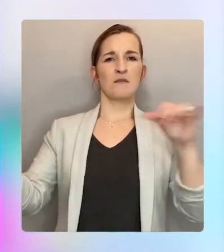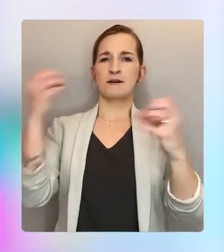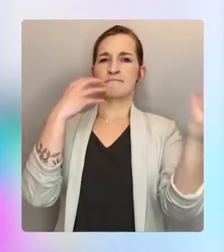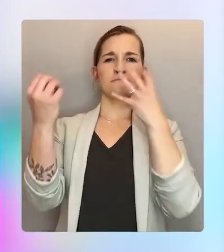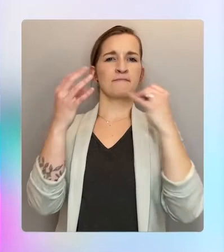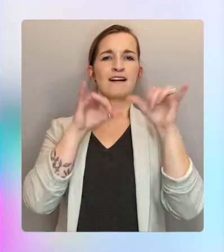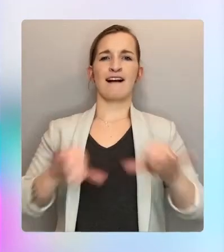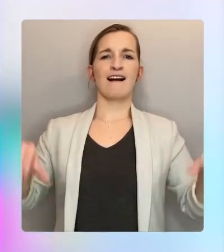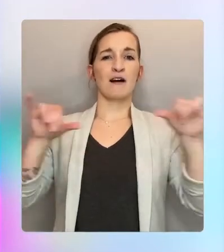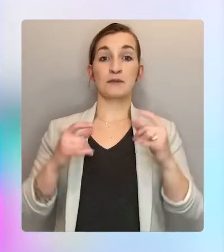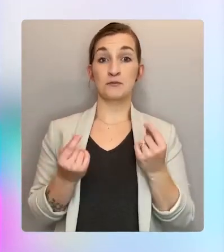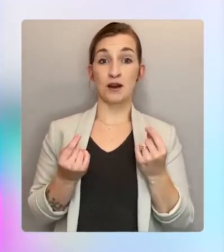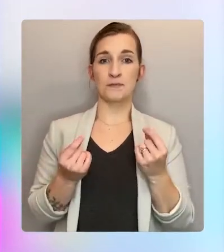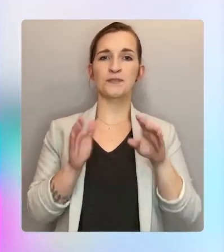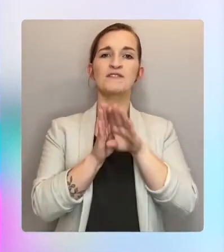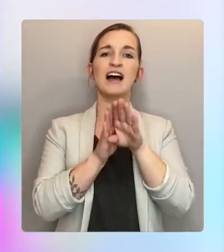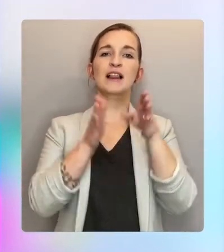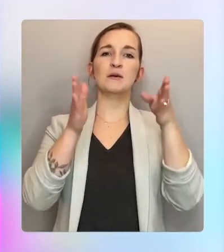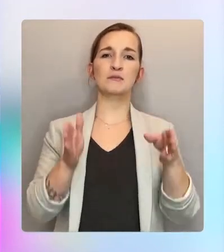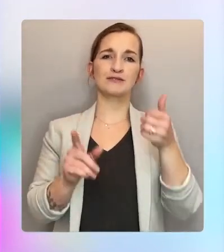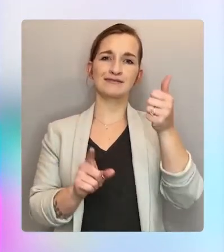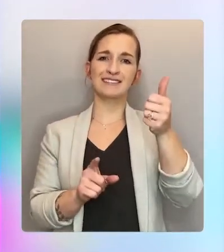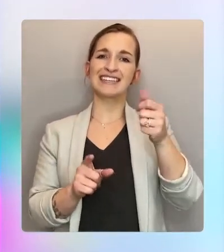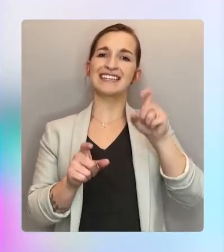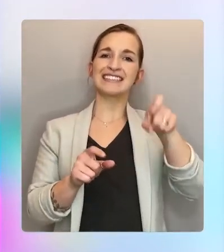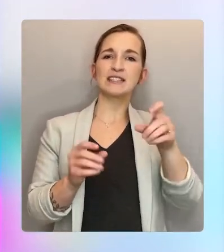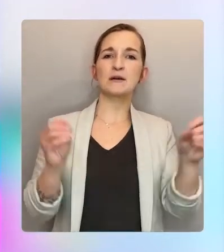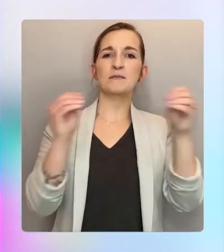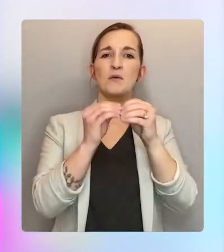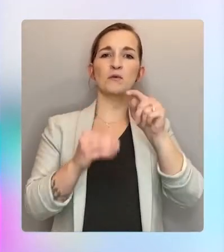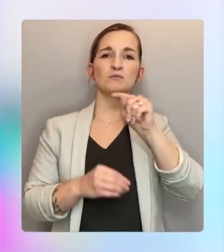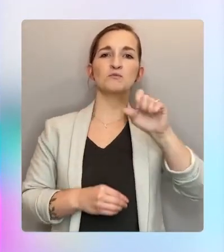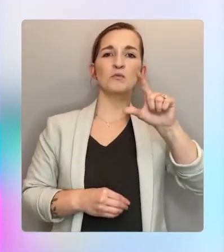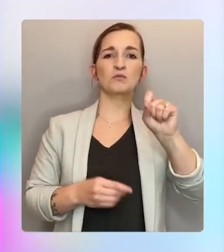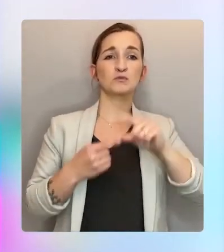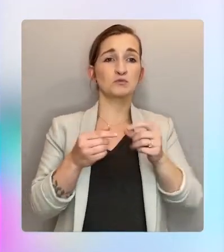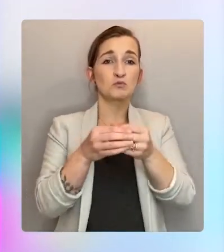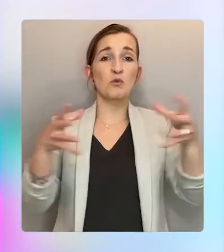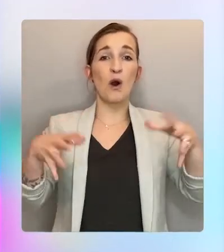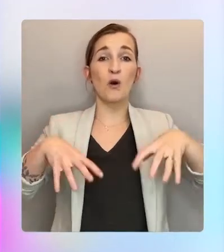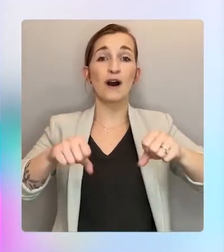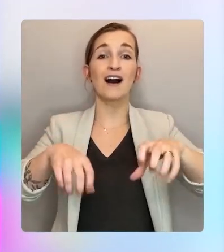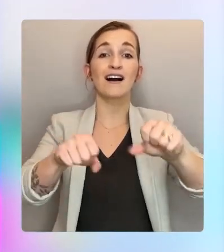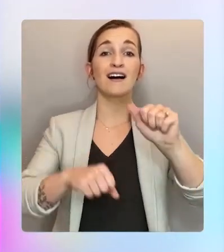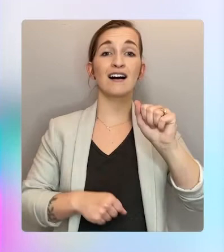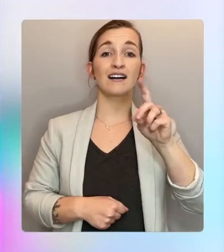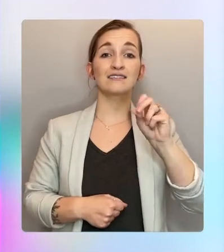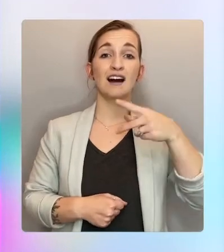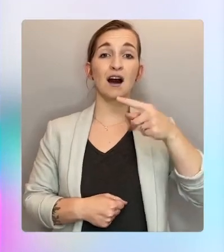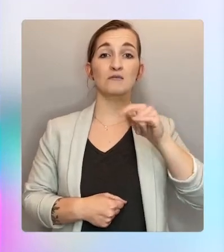Developers need more tools to grow adoption. App developers want to experiment